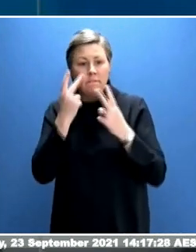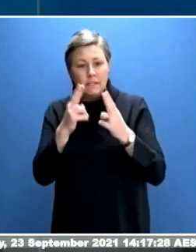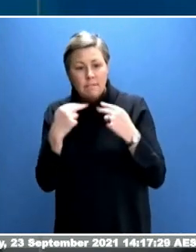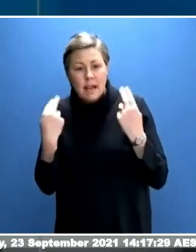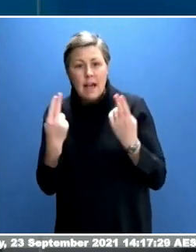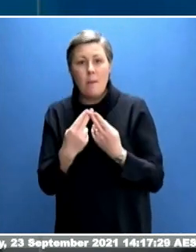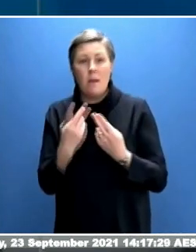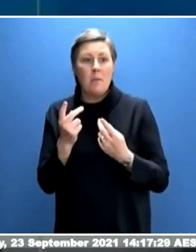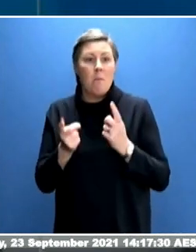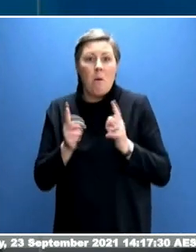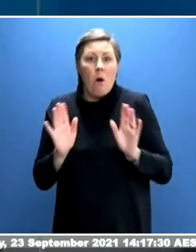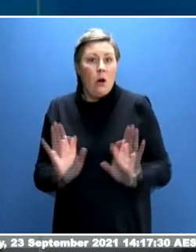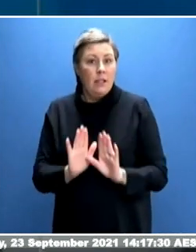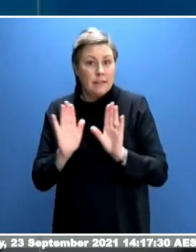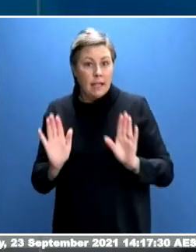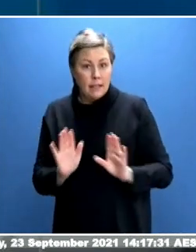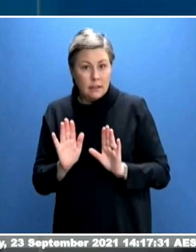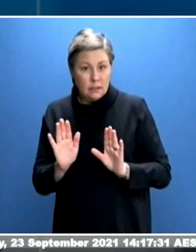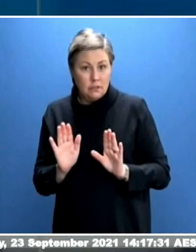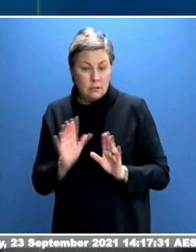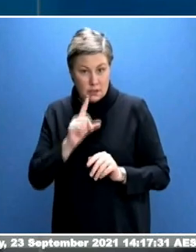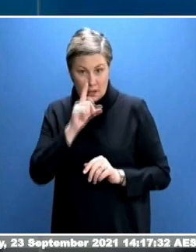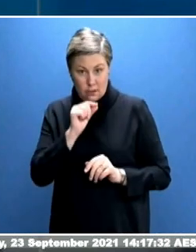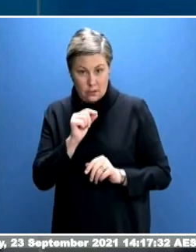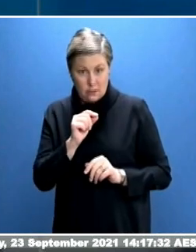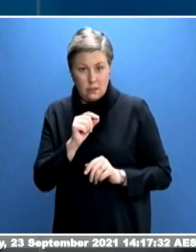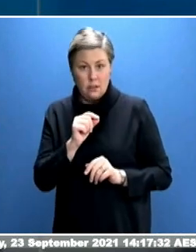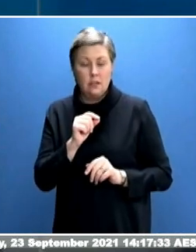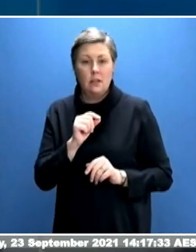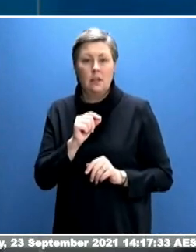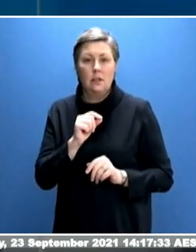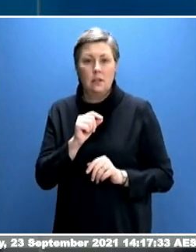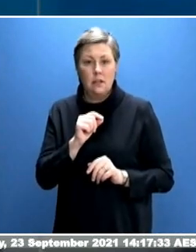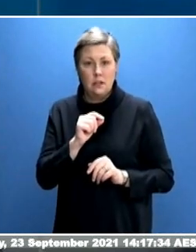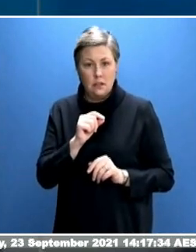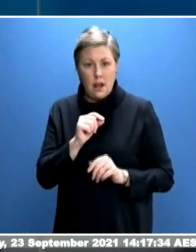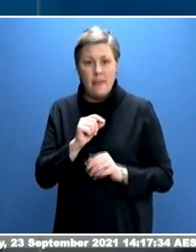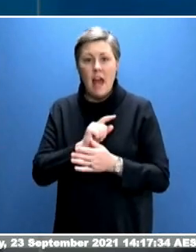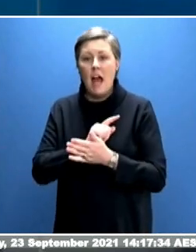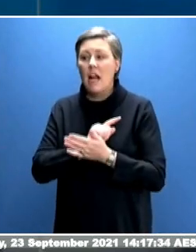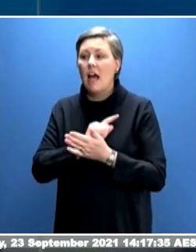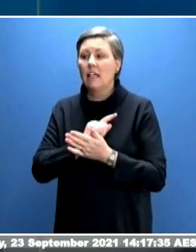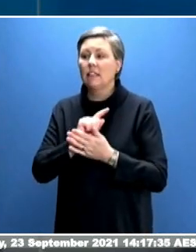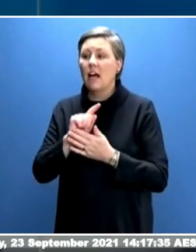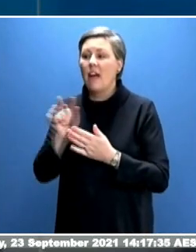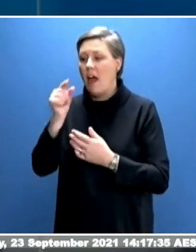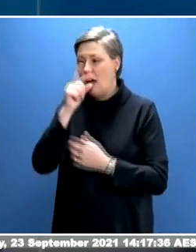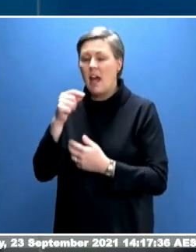holiday, and then progress to a point where they can freely leave the house.